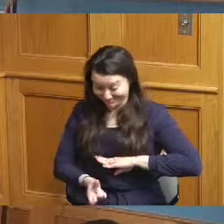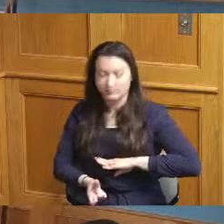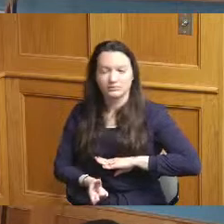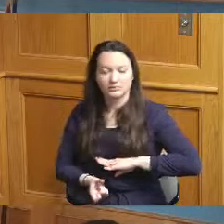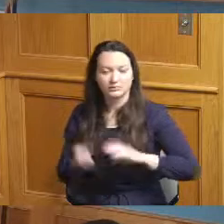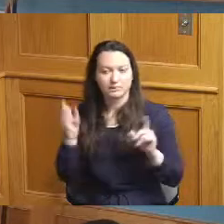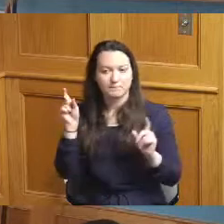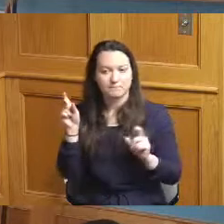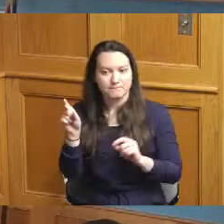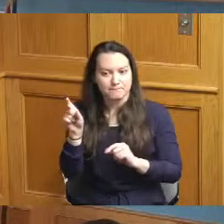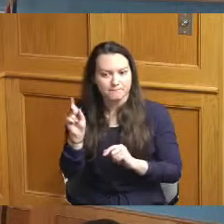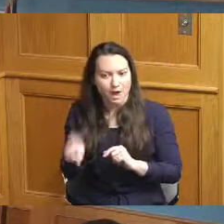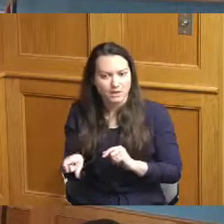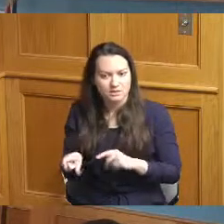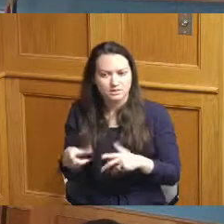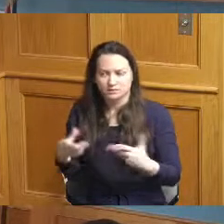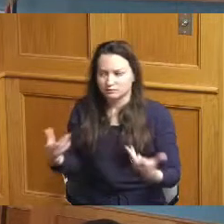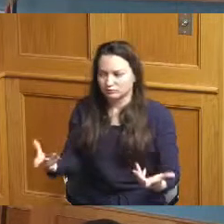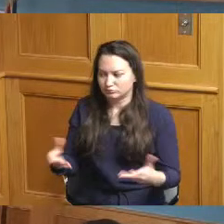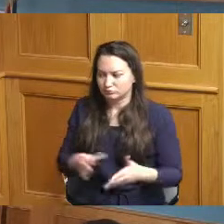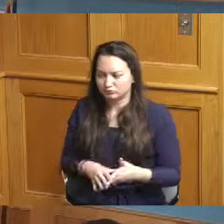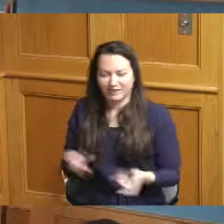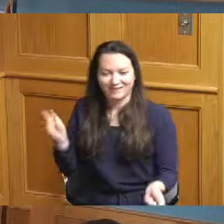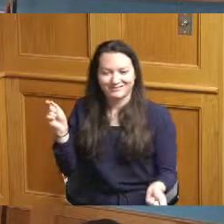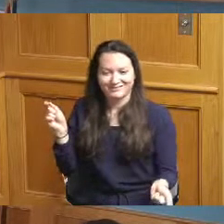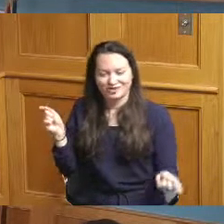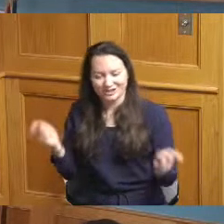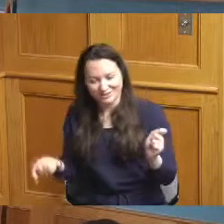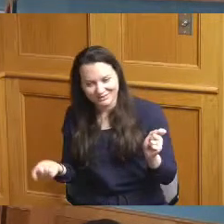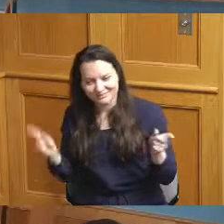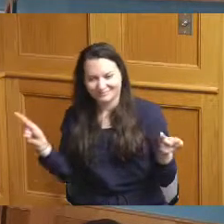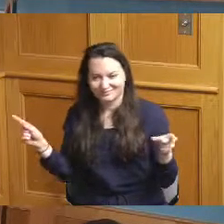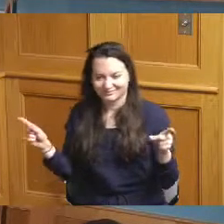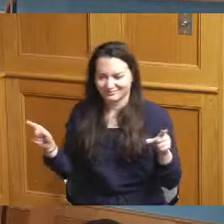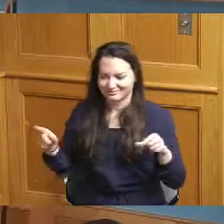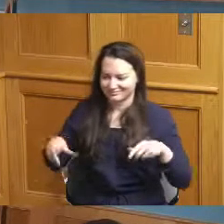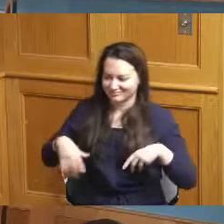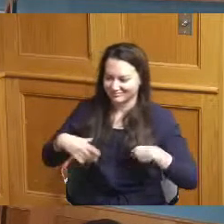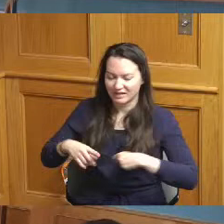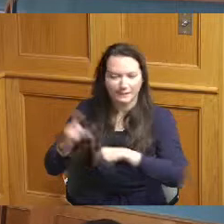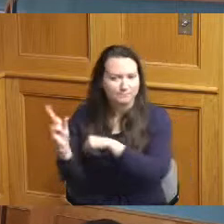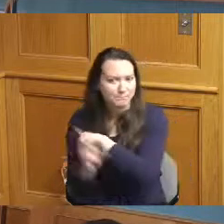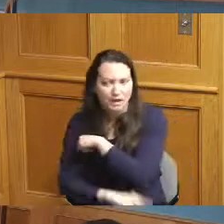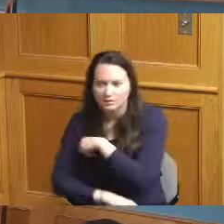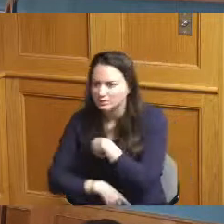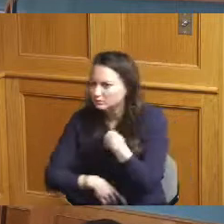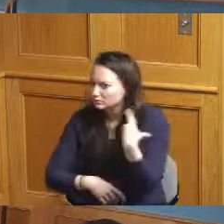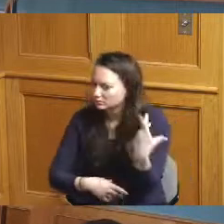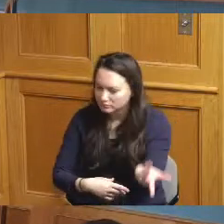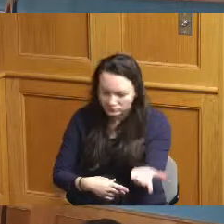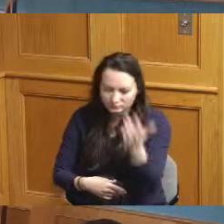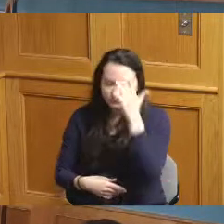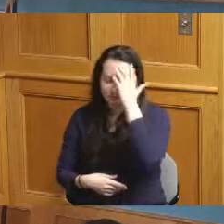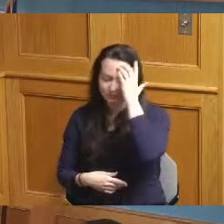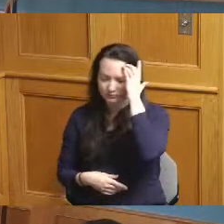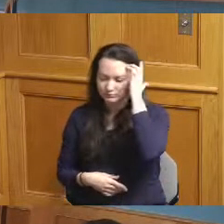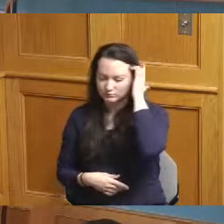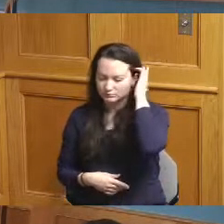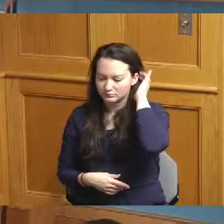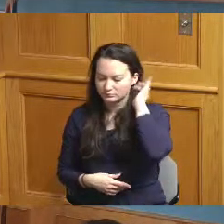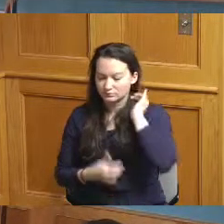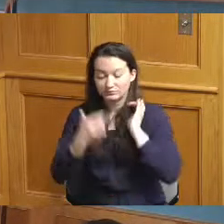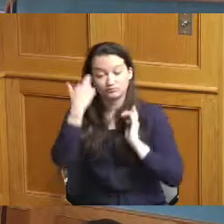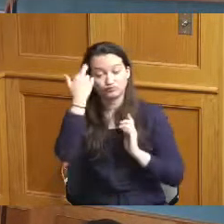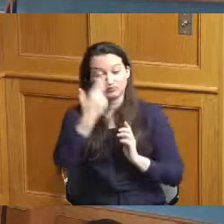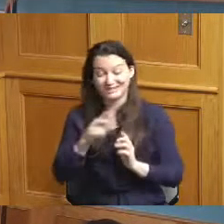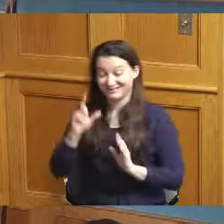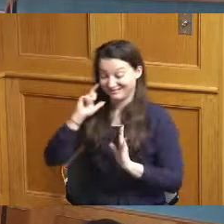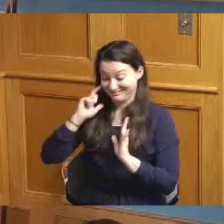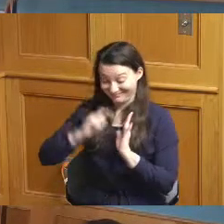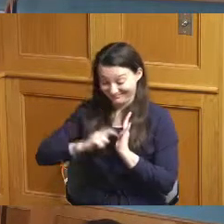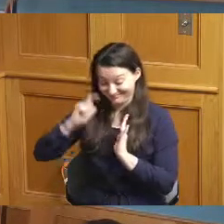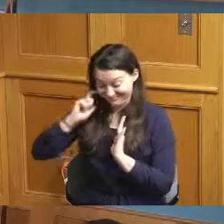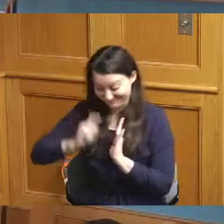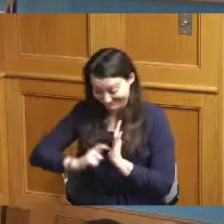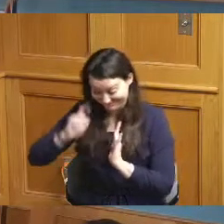be some type of adjustment penalty if you will because we're starting to see that the the public